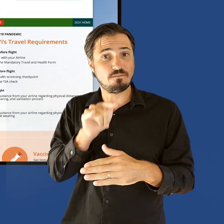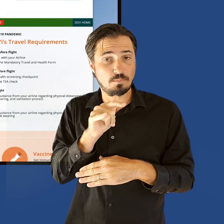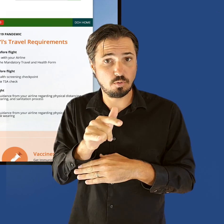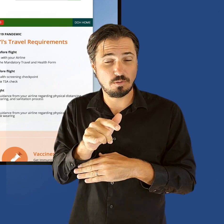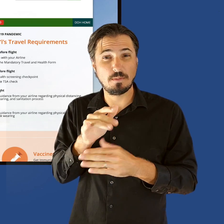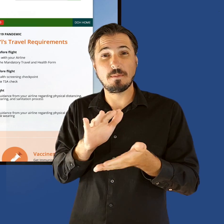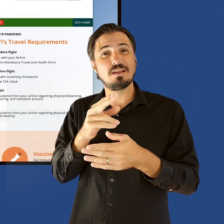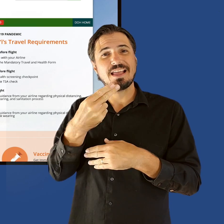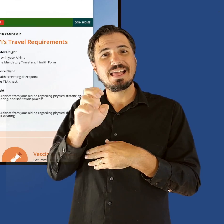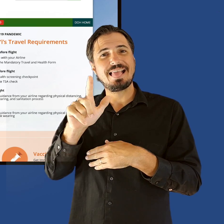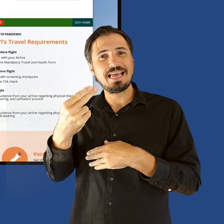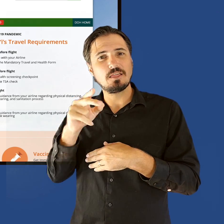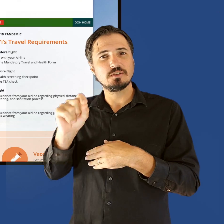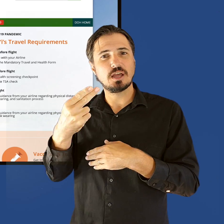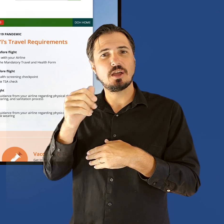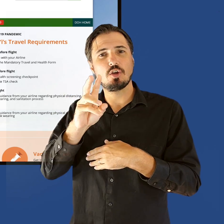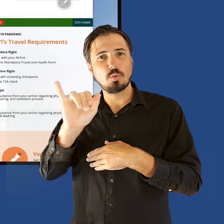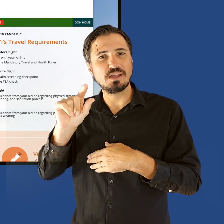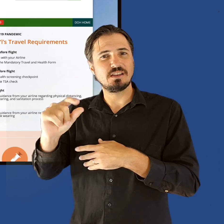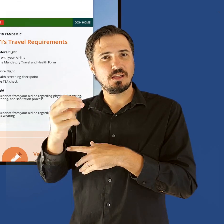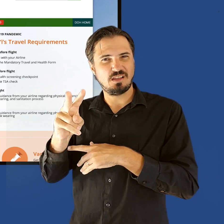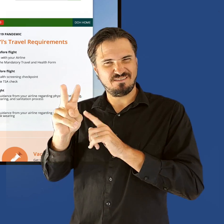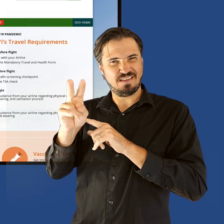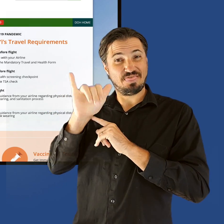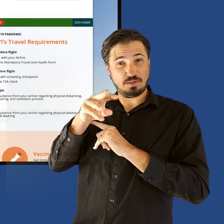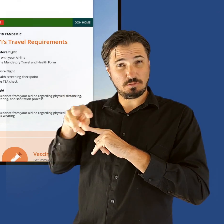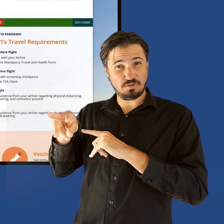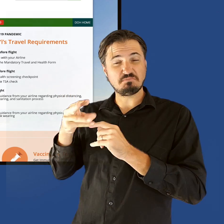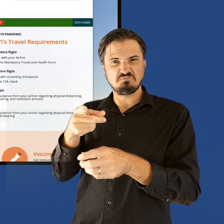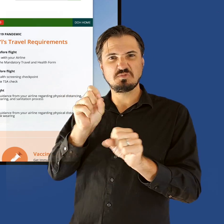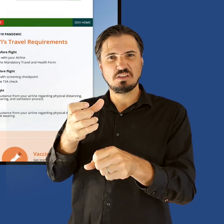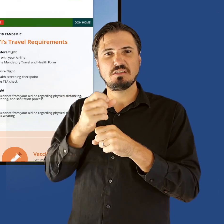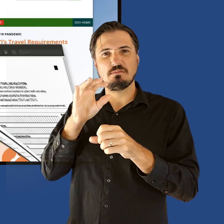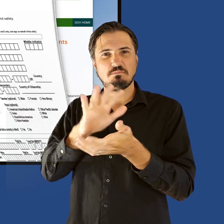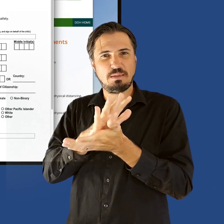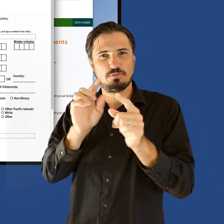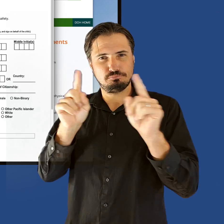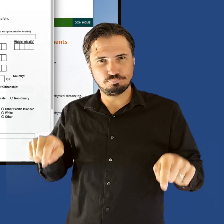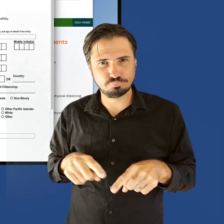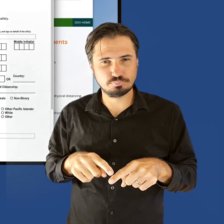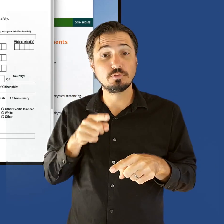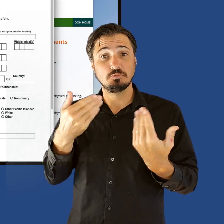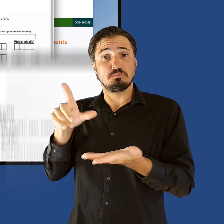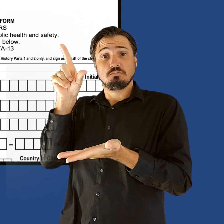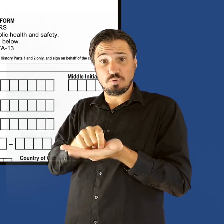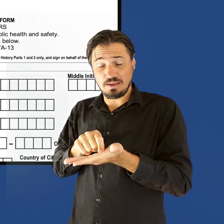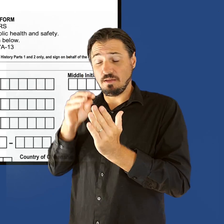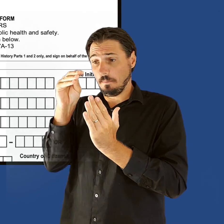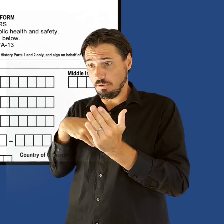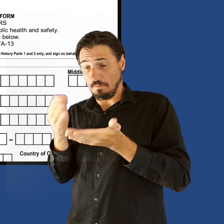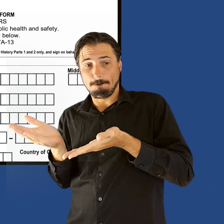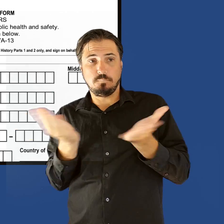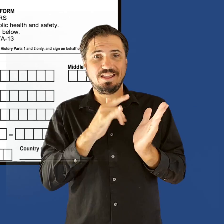That form can be found at health.hawaii.gov/travel. Print the form and bring it with you to the airport.